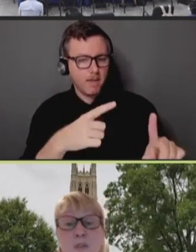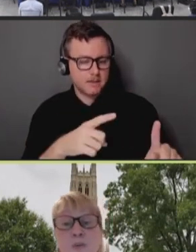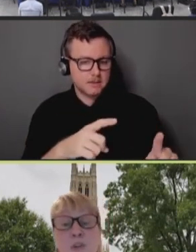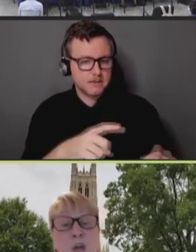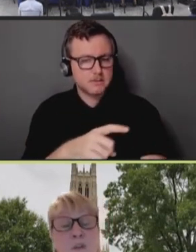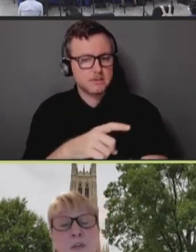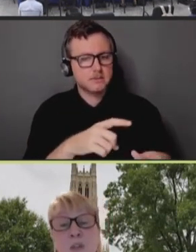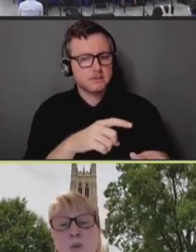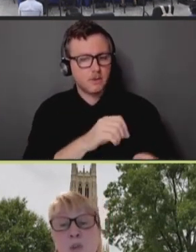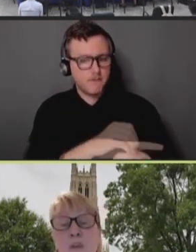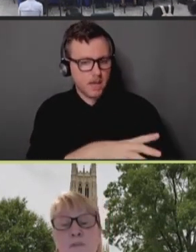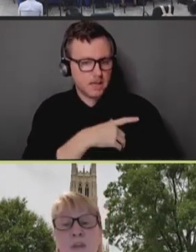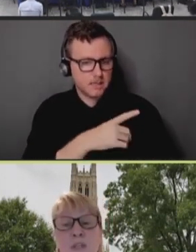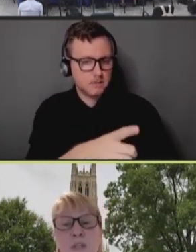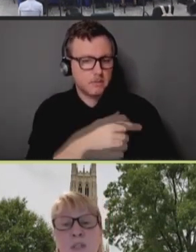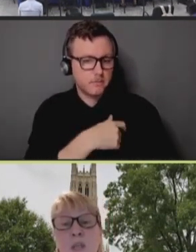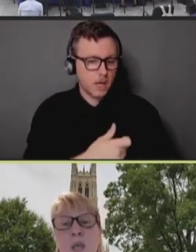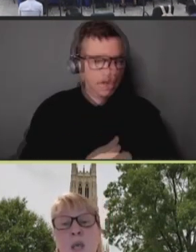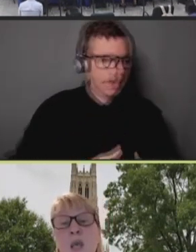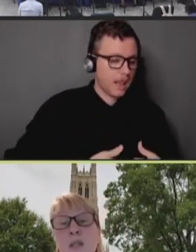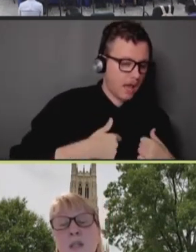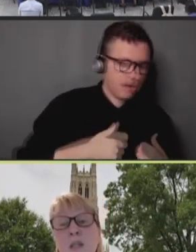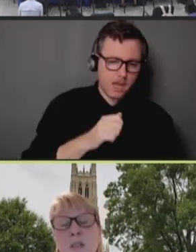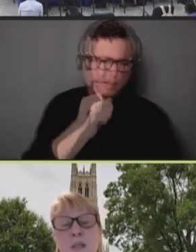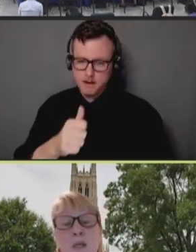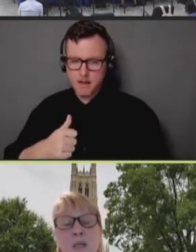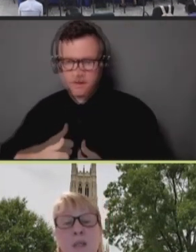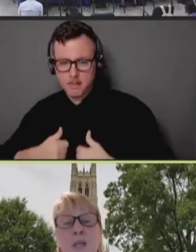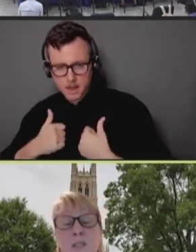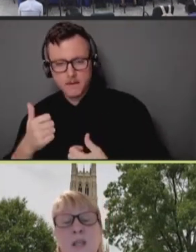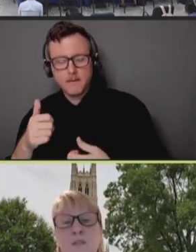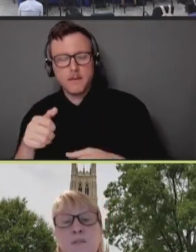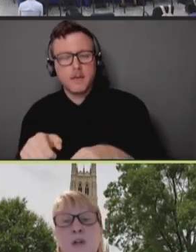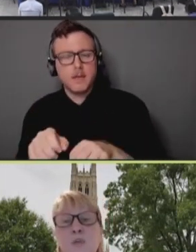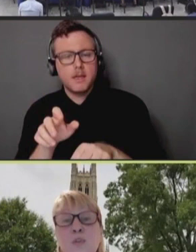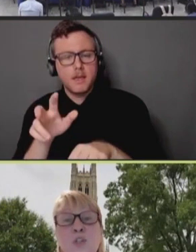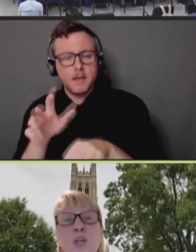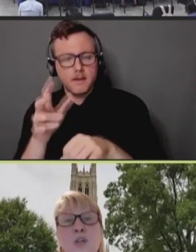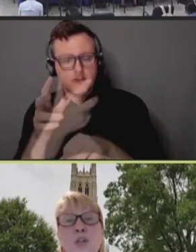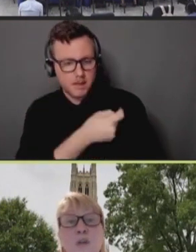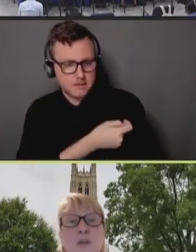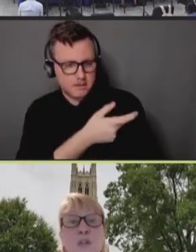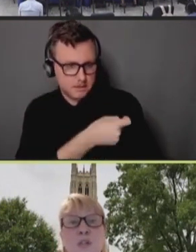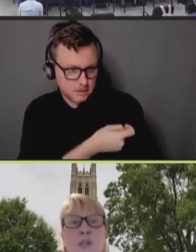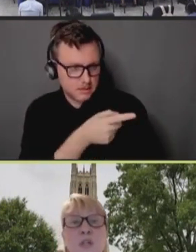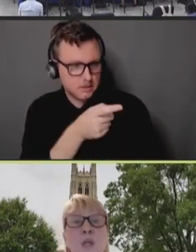for life and non-life accents. And it, next slide, follows challenging questions.